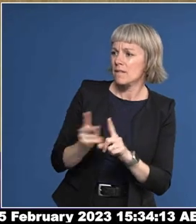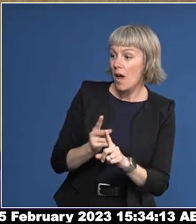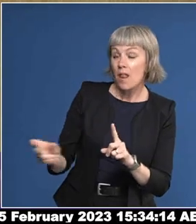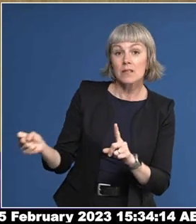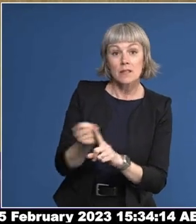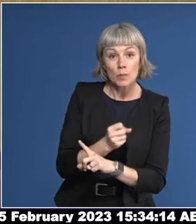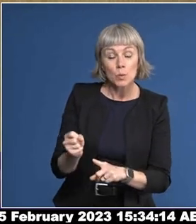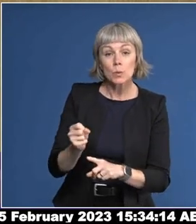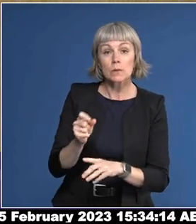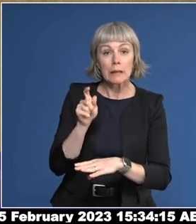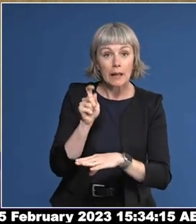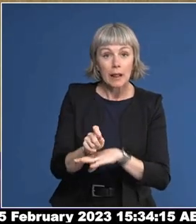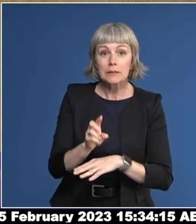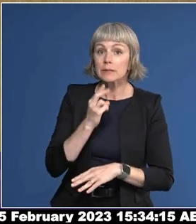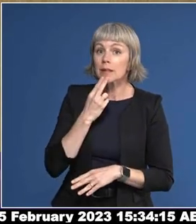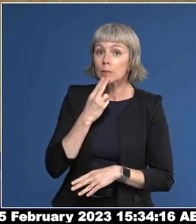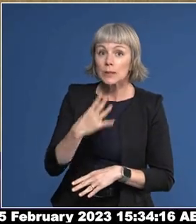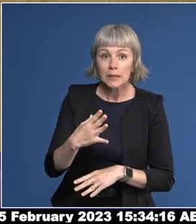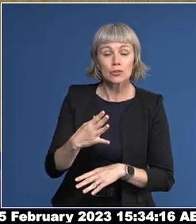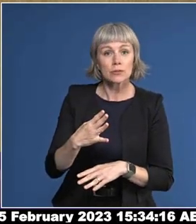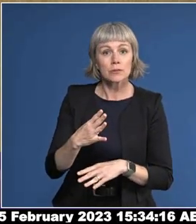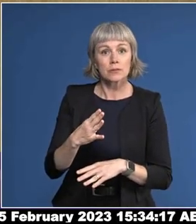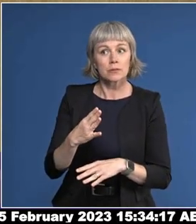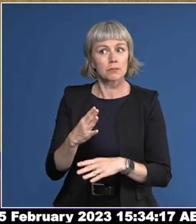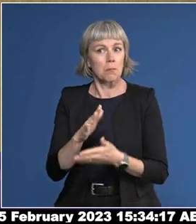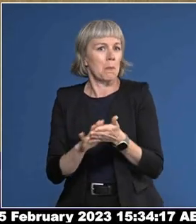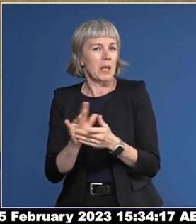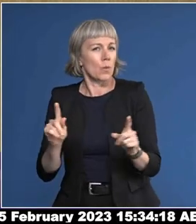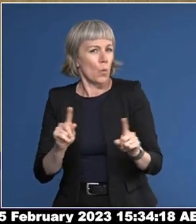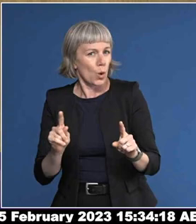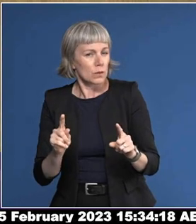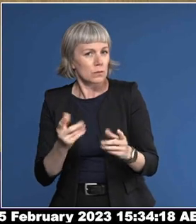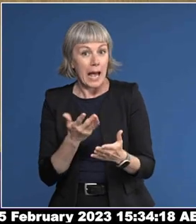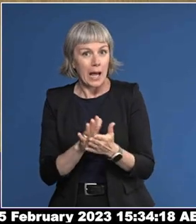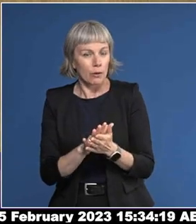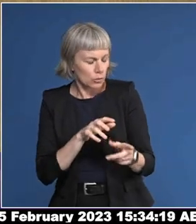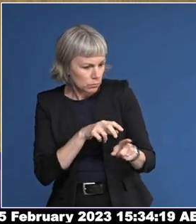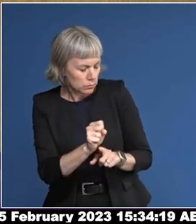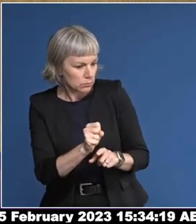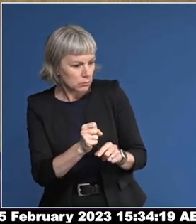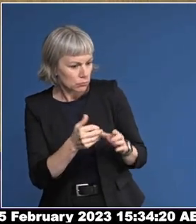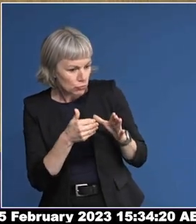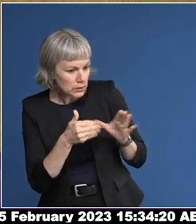and exploitation are, and how to respond to them, how to effectively report and what